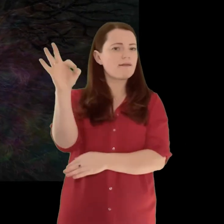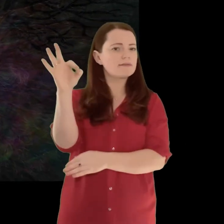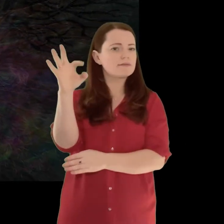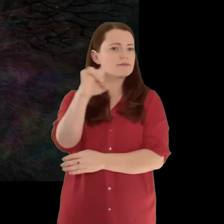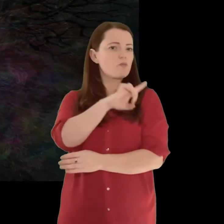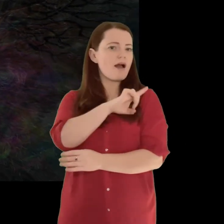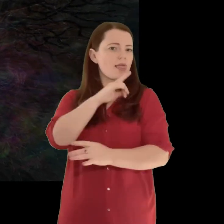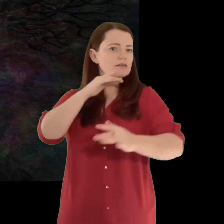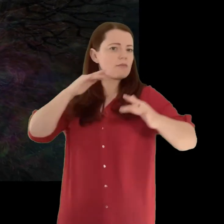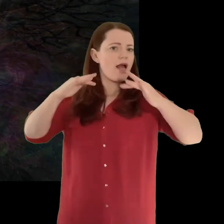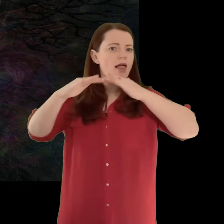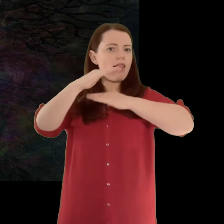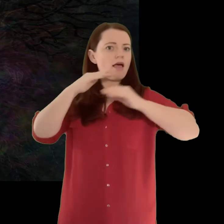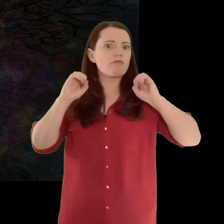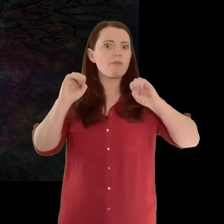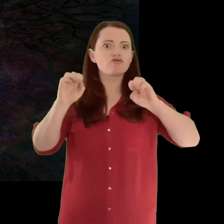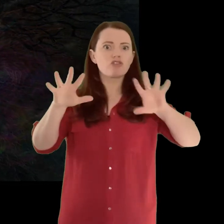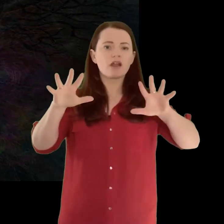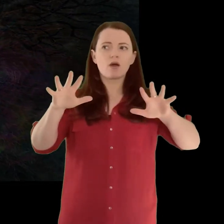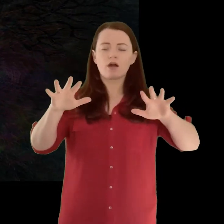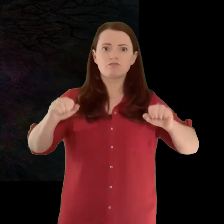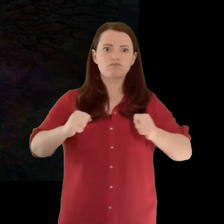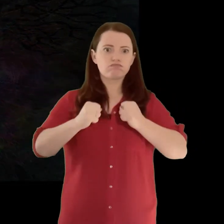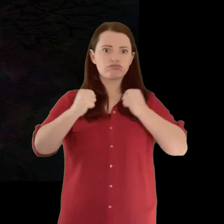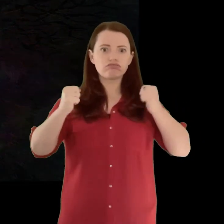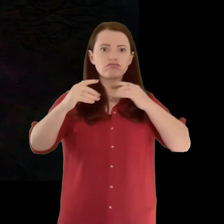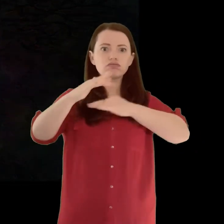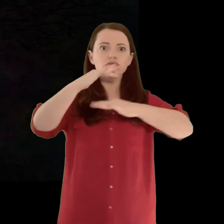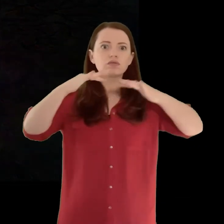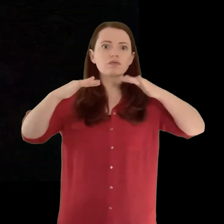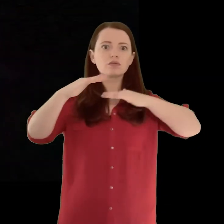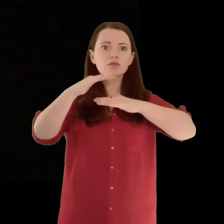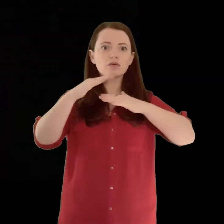As the smell of magic was strong in the air